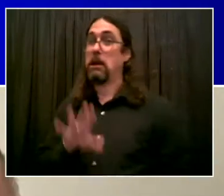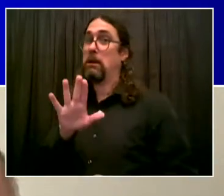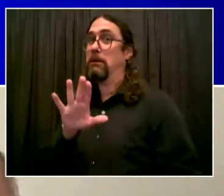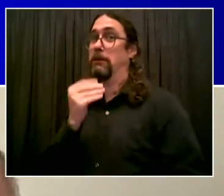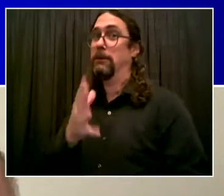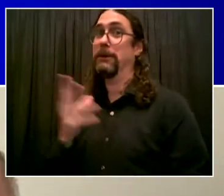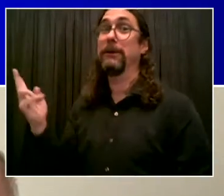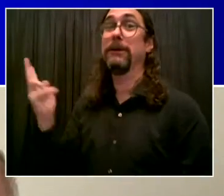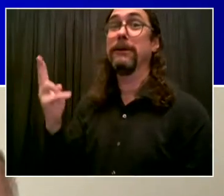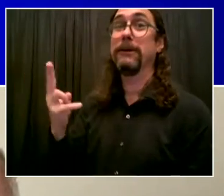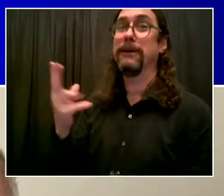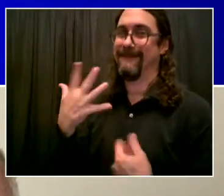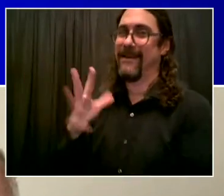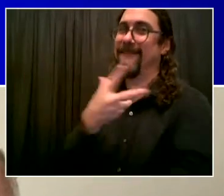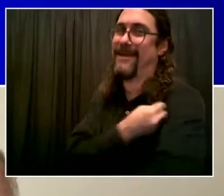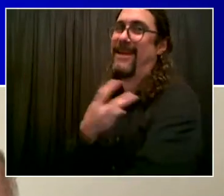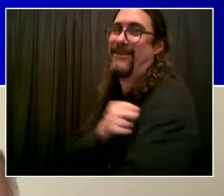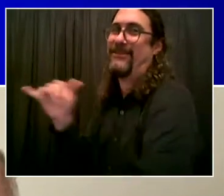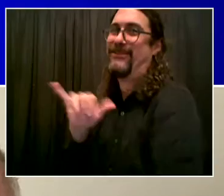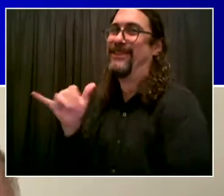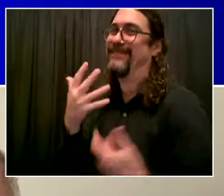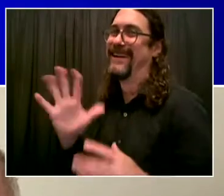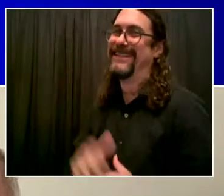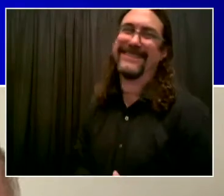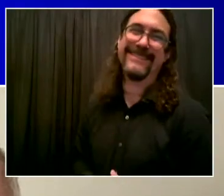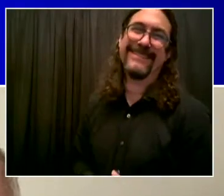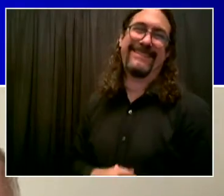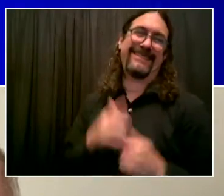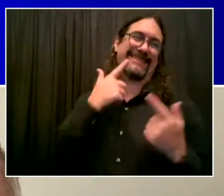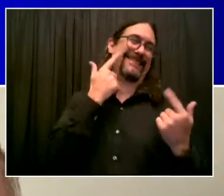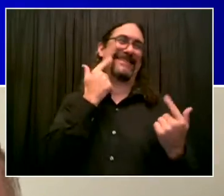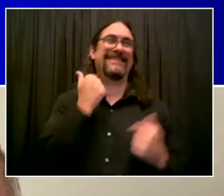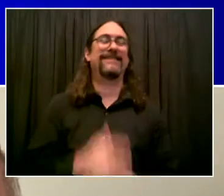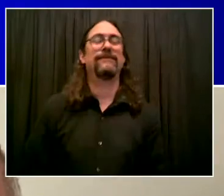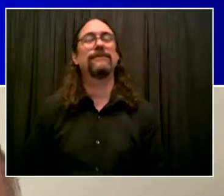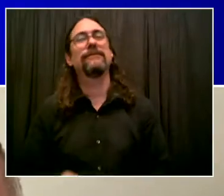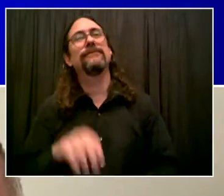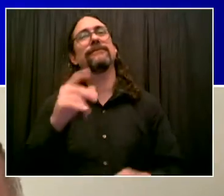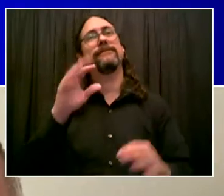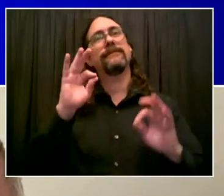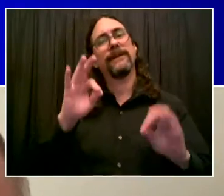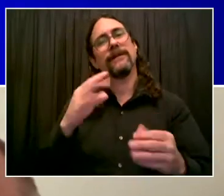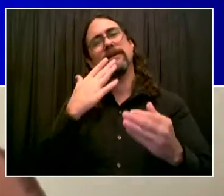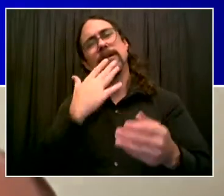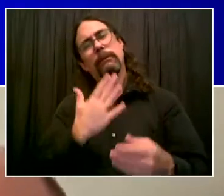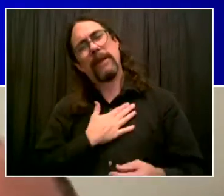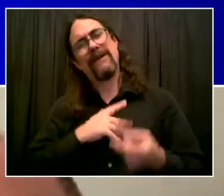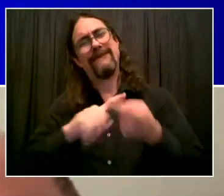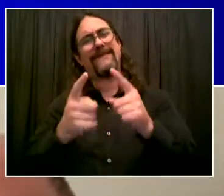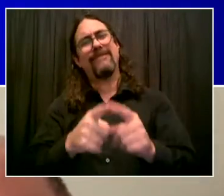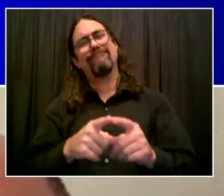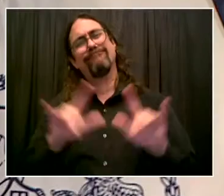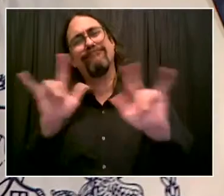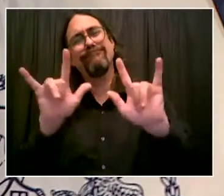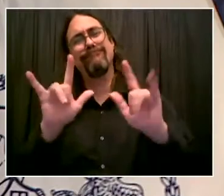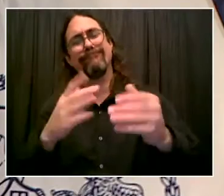IT IS UNDENIABLE THAT THEY ARE GREAT REPRESENTATIVES OF THE METS AND WE ARE HAPPY THAT THEY, AS WELL, HAVE BEEN